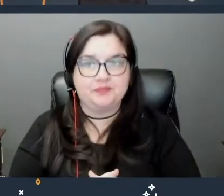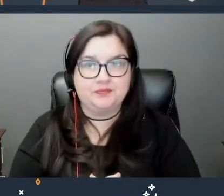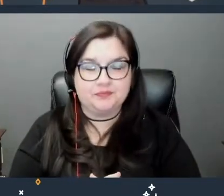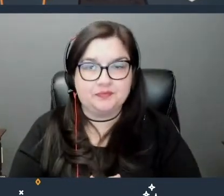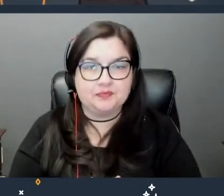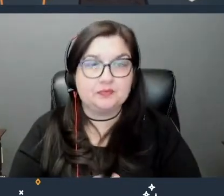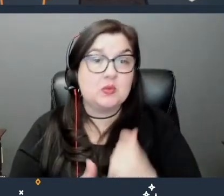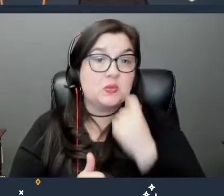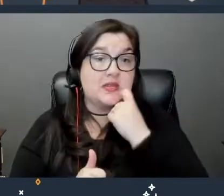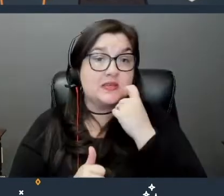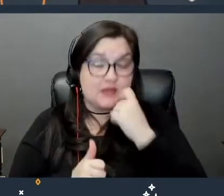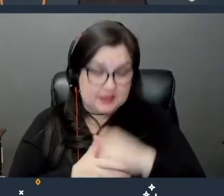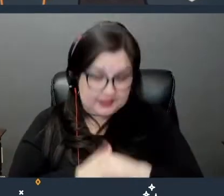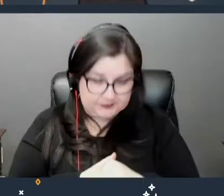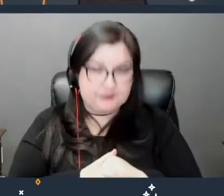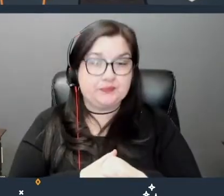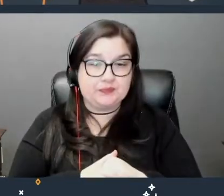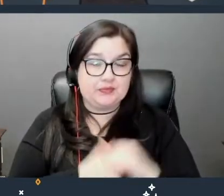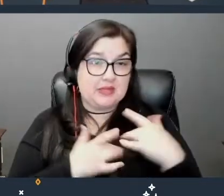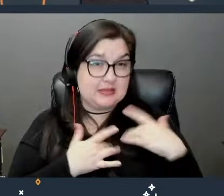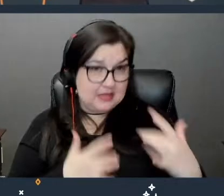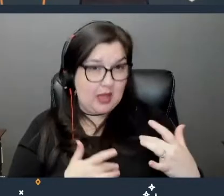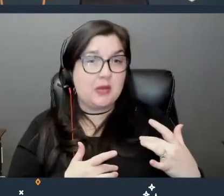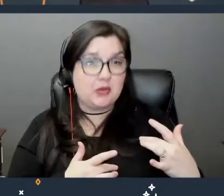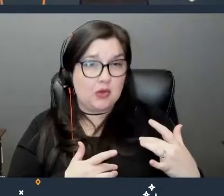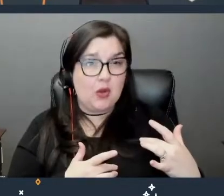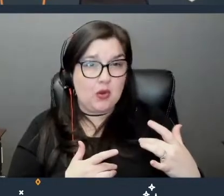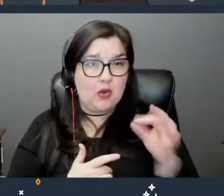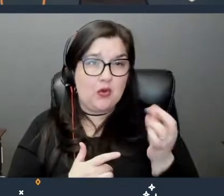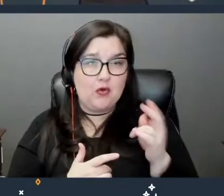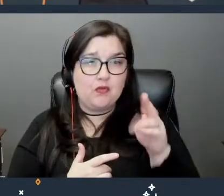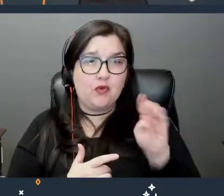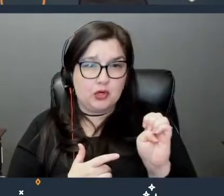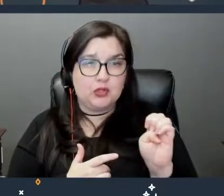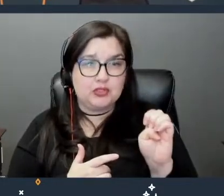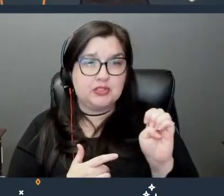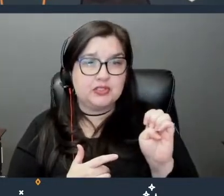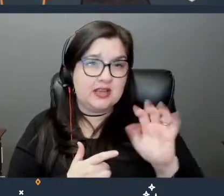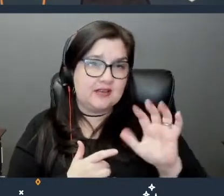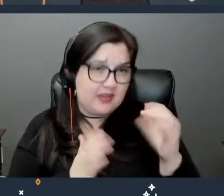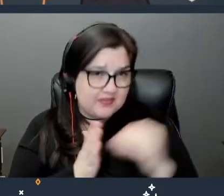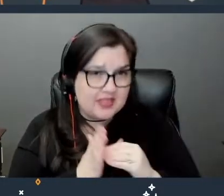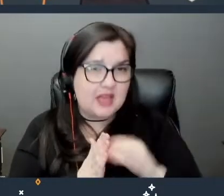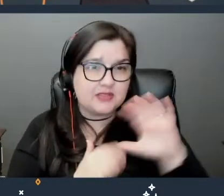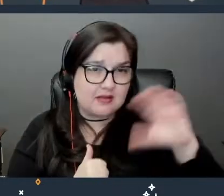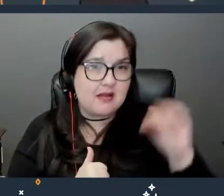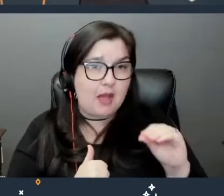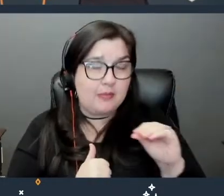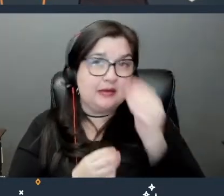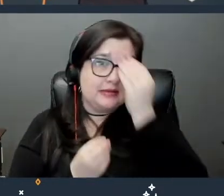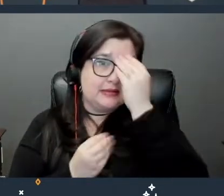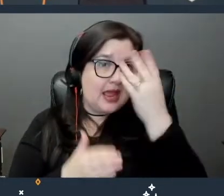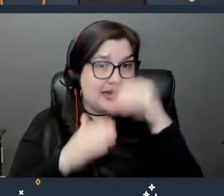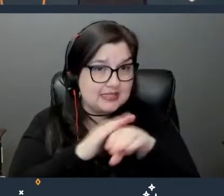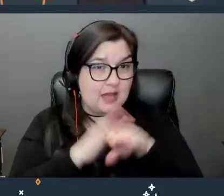that for a typical Fortune 1000 company, just a 10% increase in data accessibility will result in more than $65 million